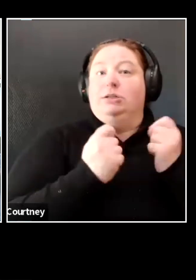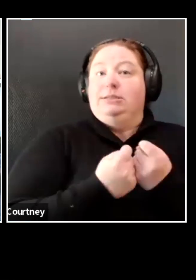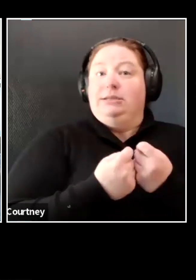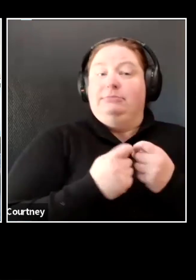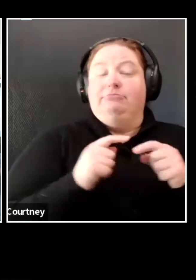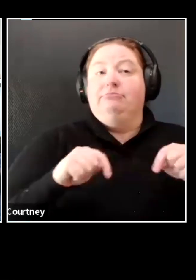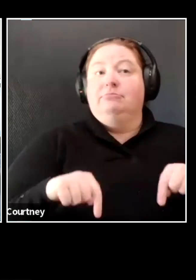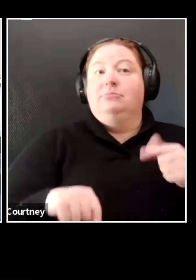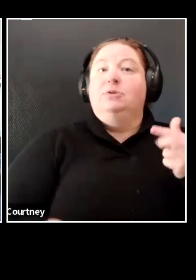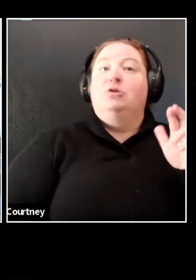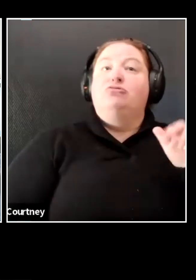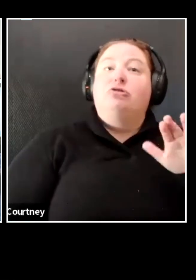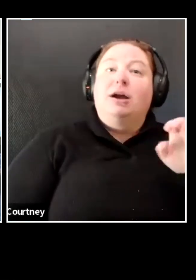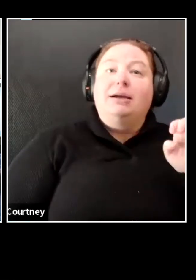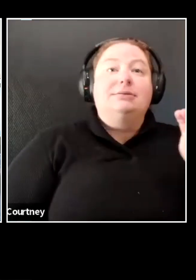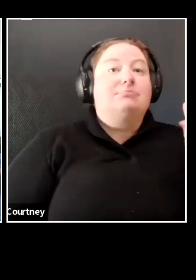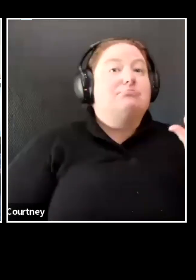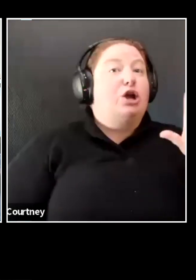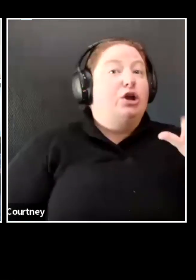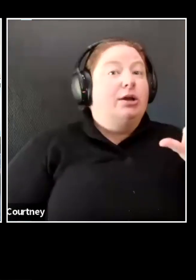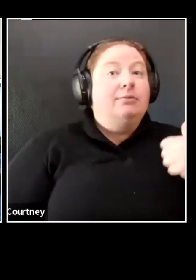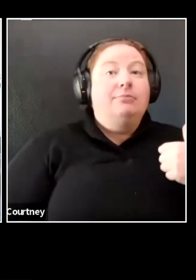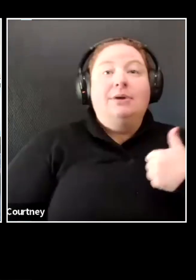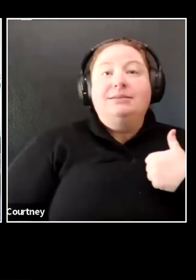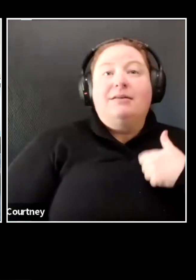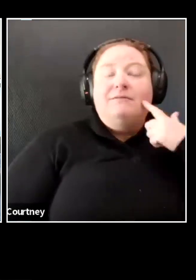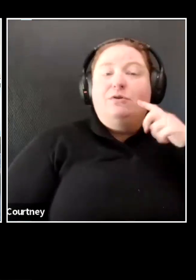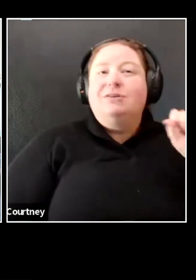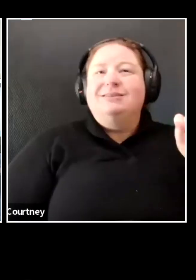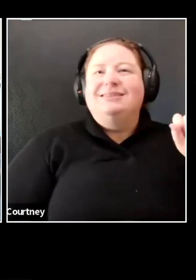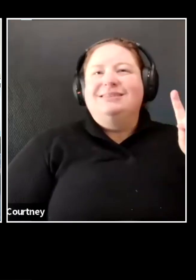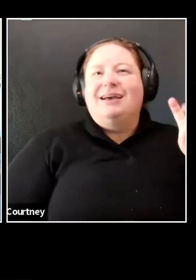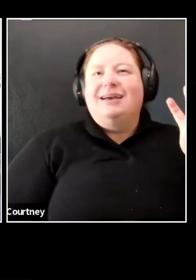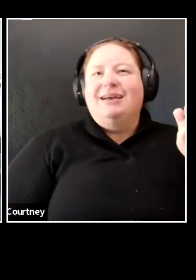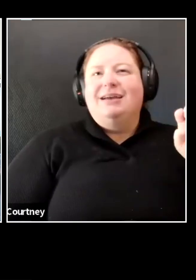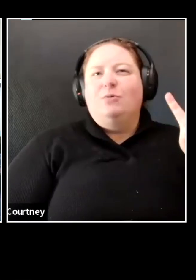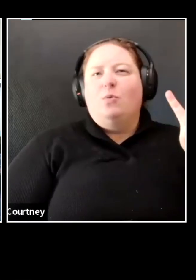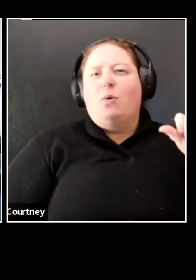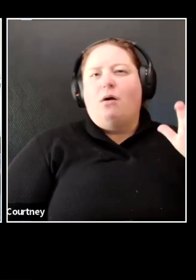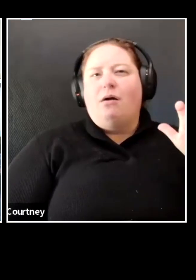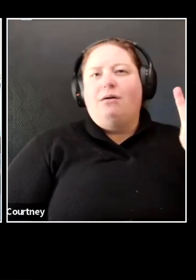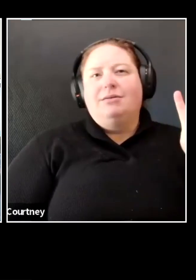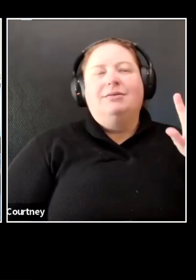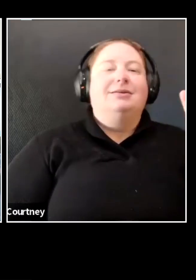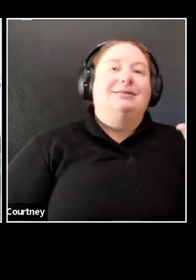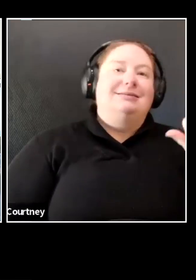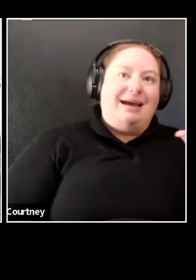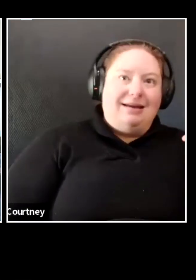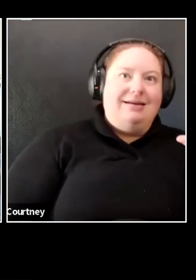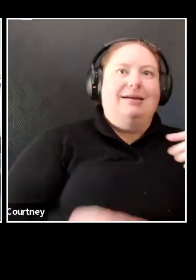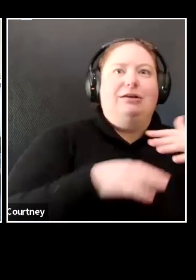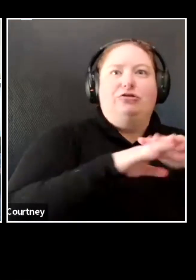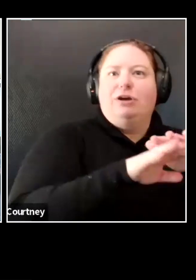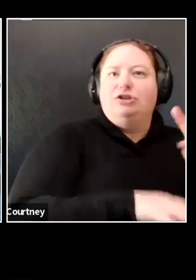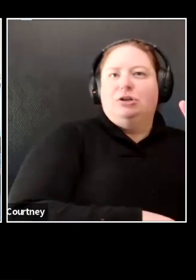Grace, Mary and myself for the um sidewalk data integration at at wash dot and uh Kurt and I